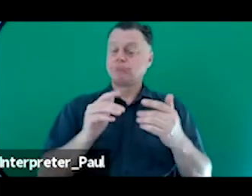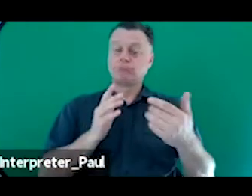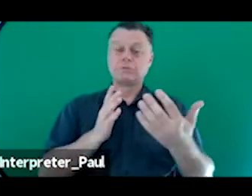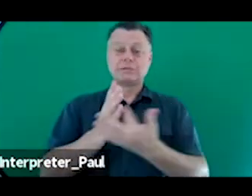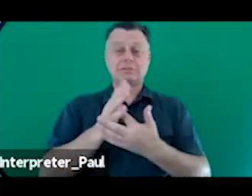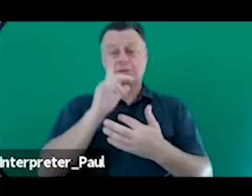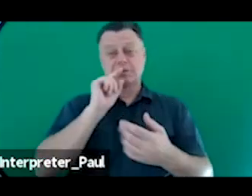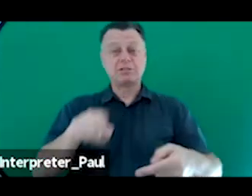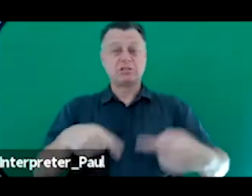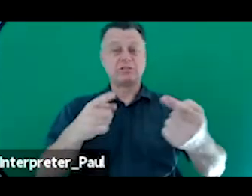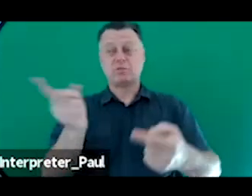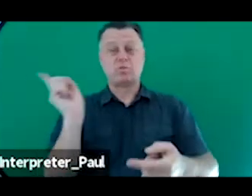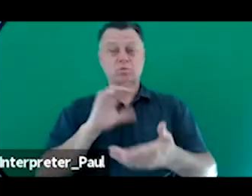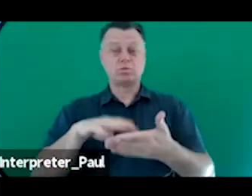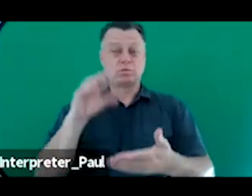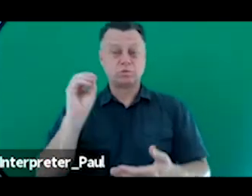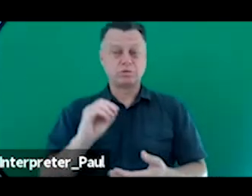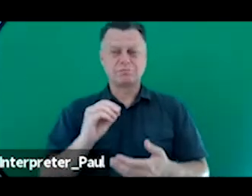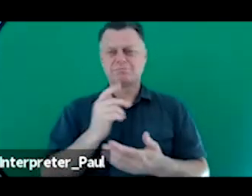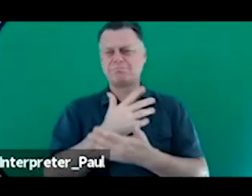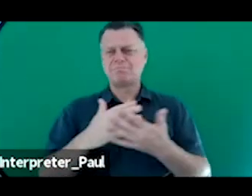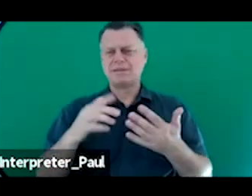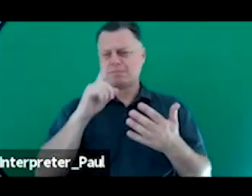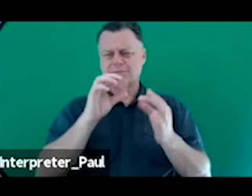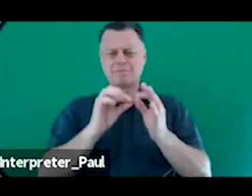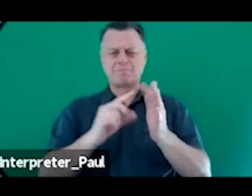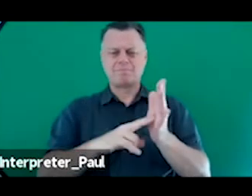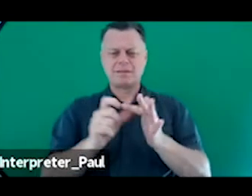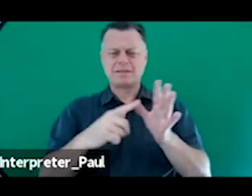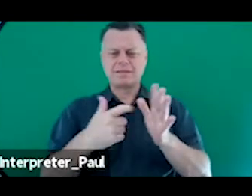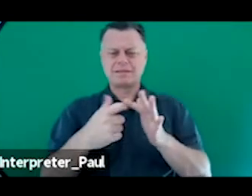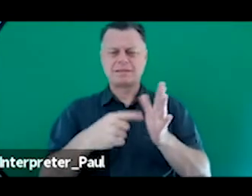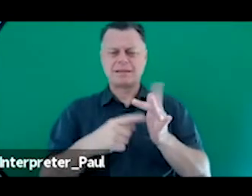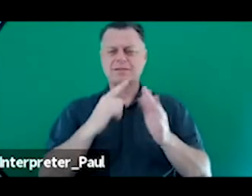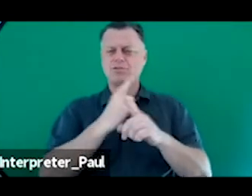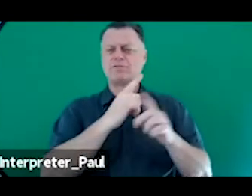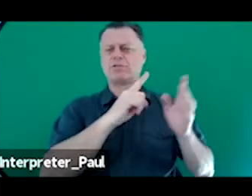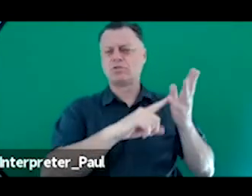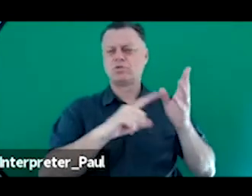students. And there's a lot of messages from folks like Belinda and Katie and universal design and